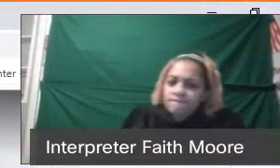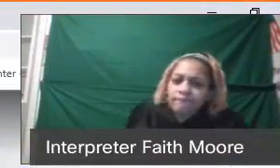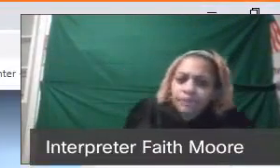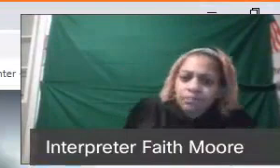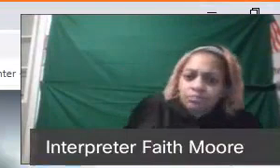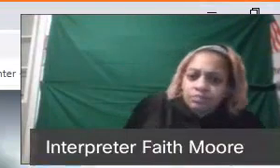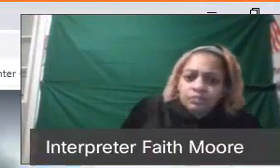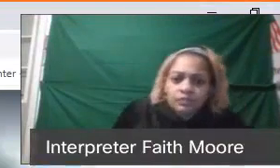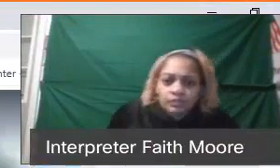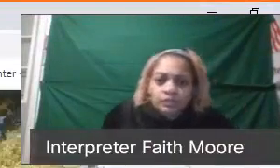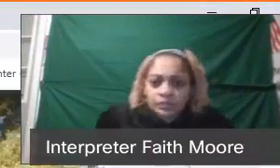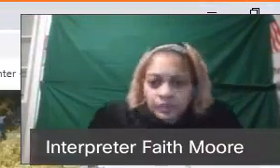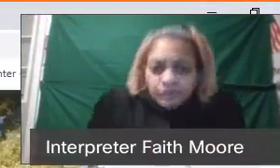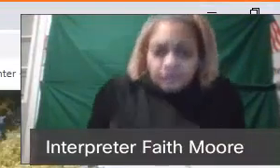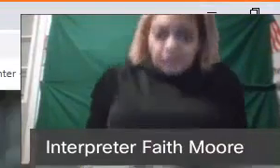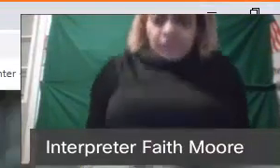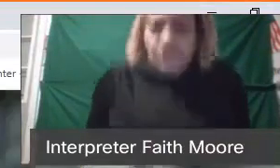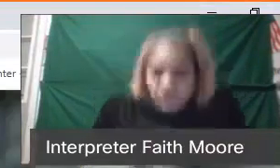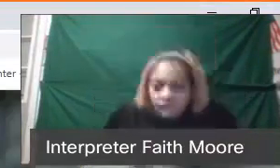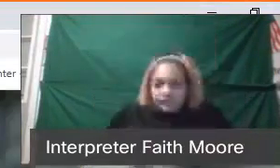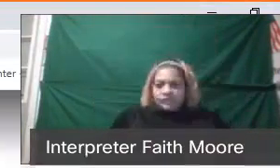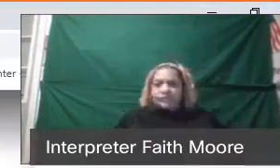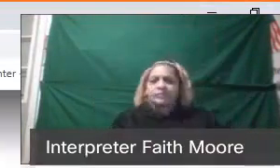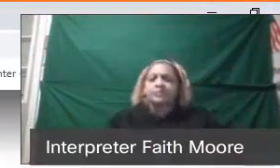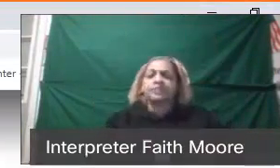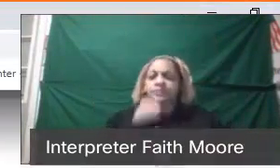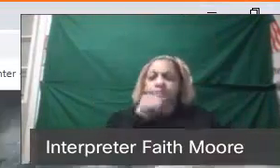We had to do we have to do like spinning study? I think that would be.